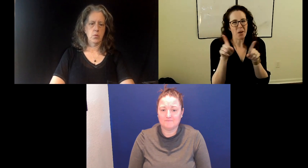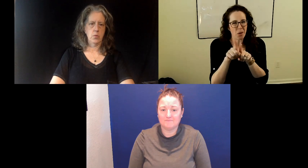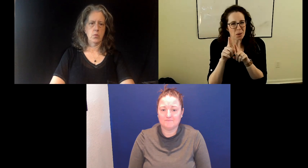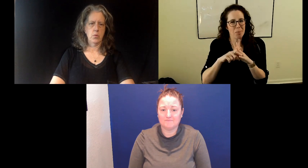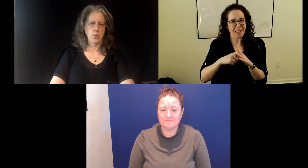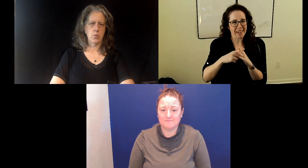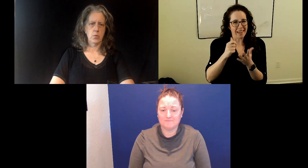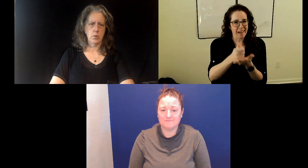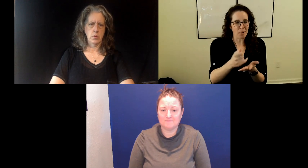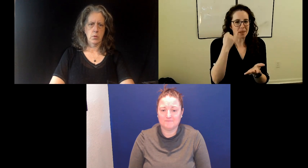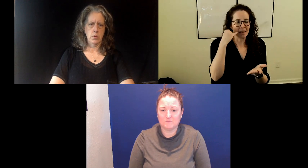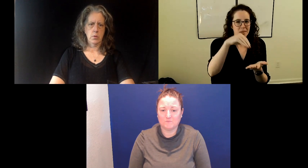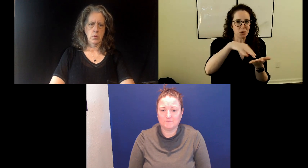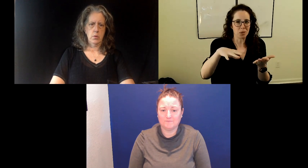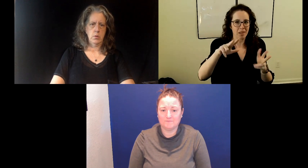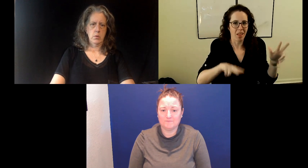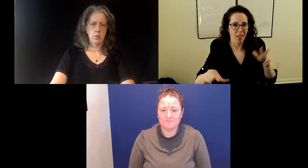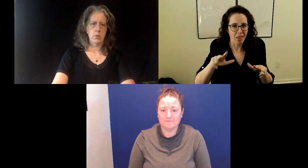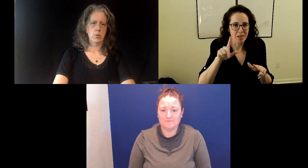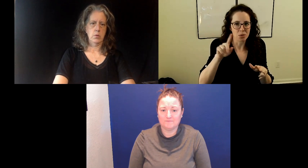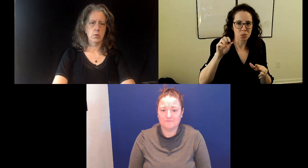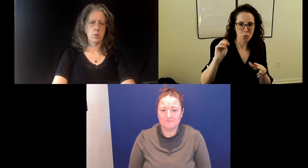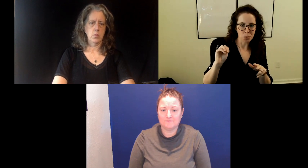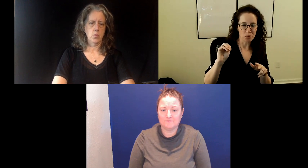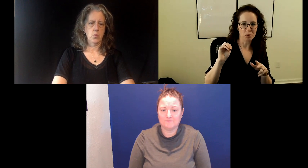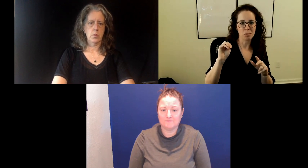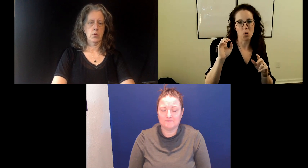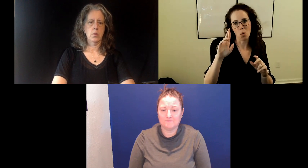and i can see what is happening in front of me and it also helps with the students um